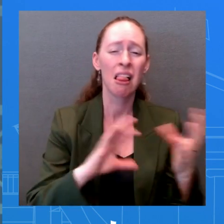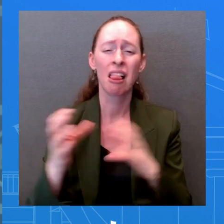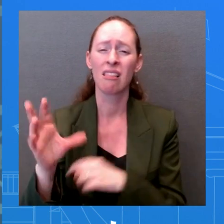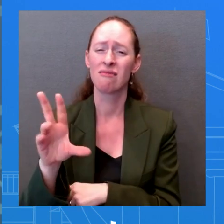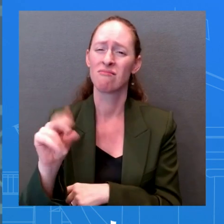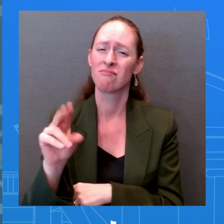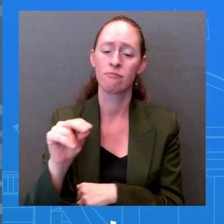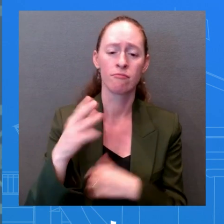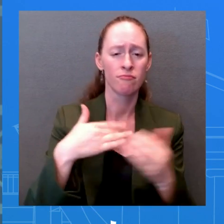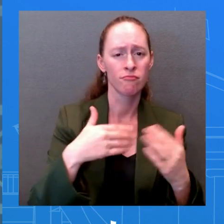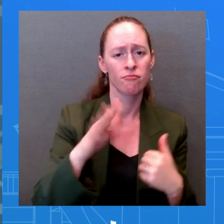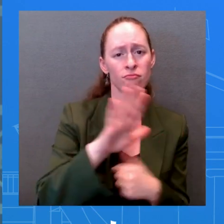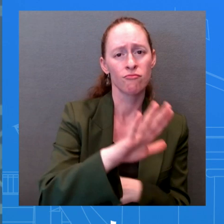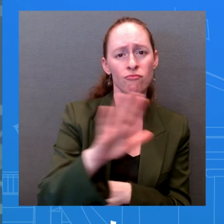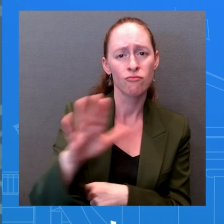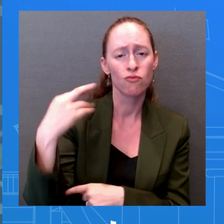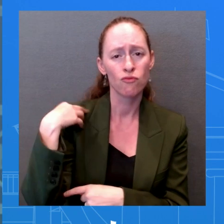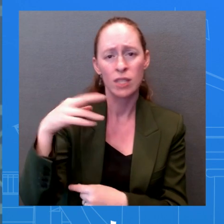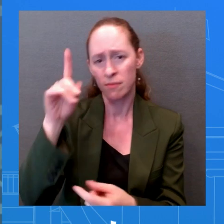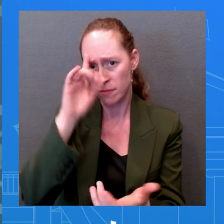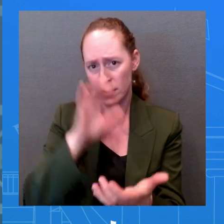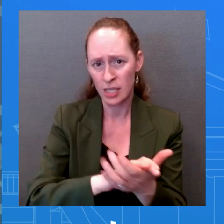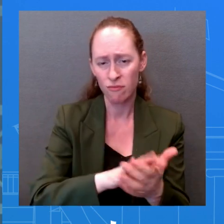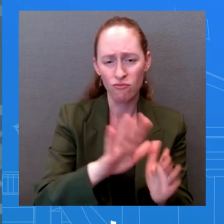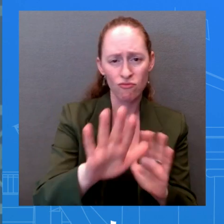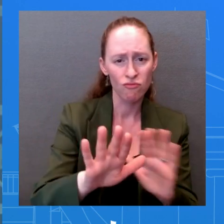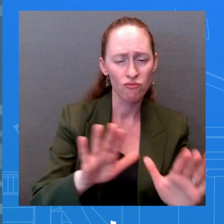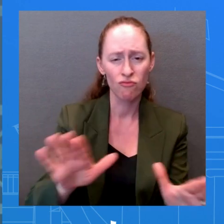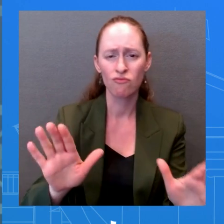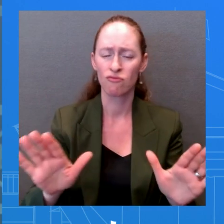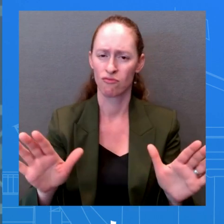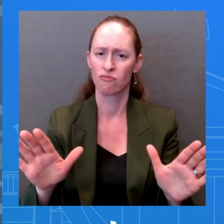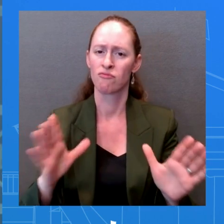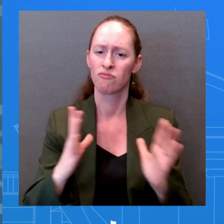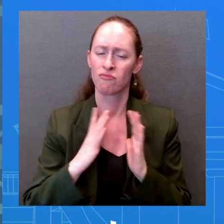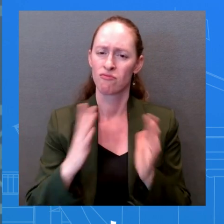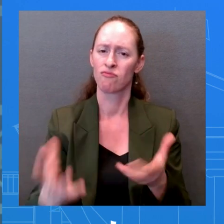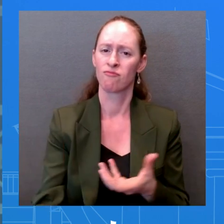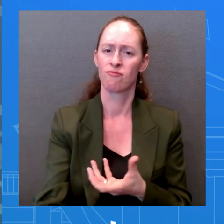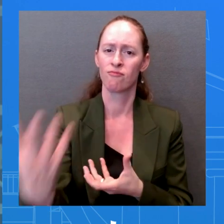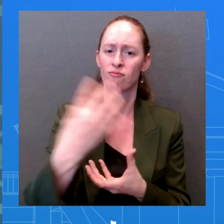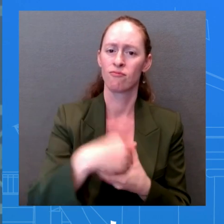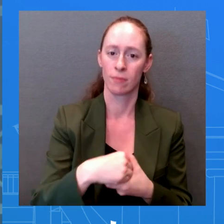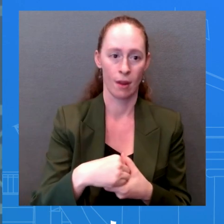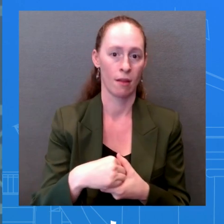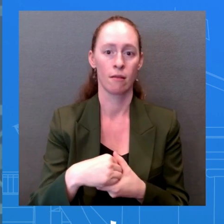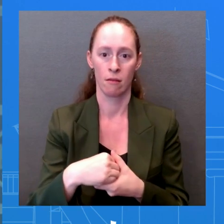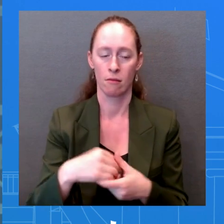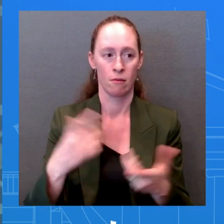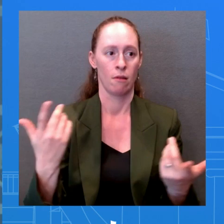So this event is featuring people of diverse backgrounds, ideologies, as well as a bipartisan group